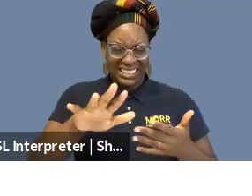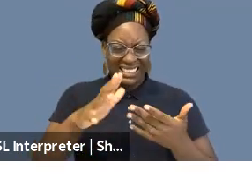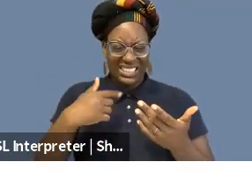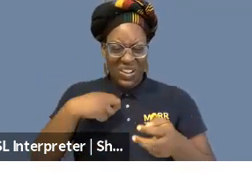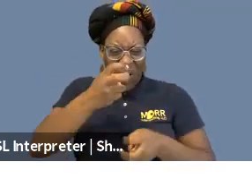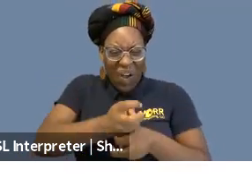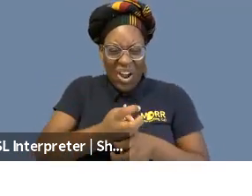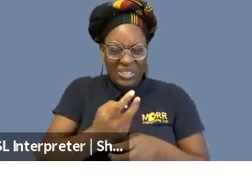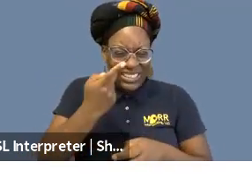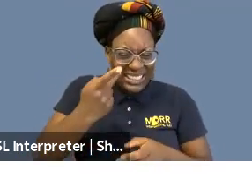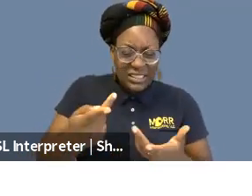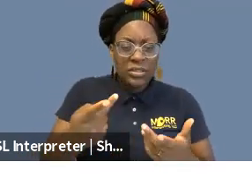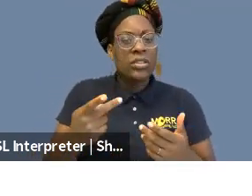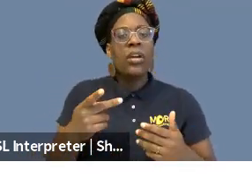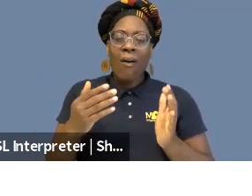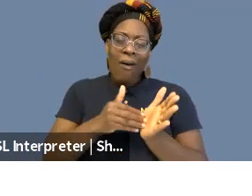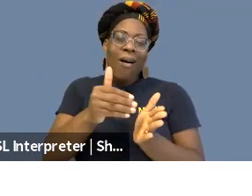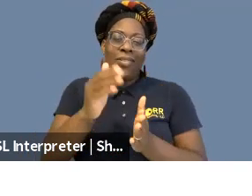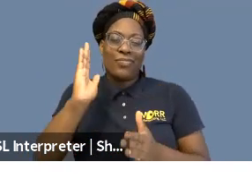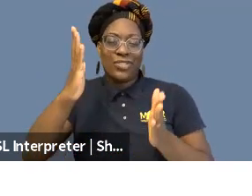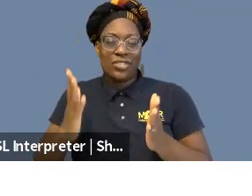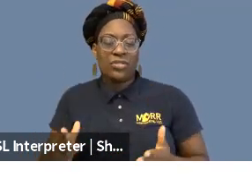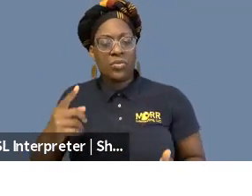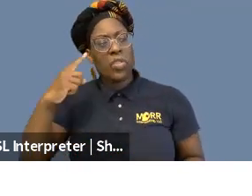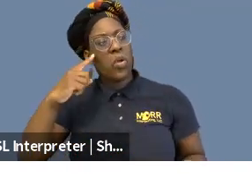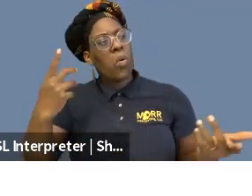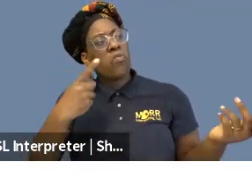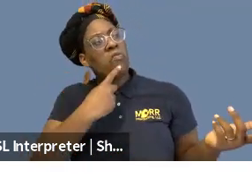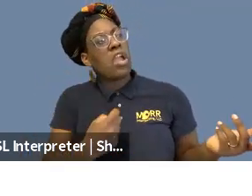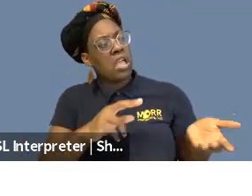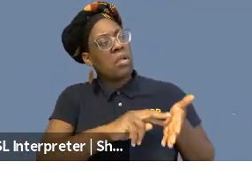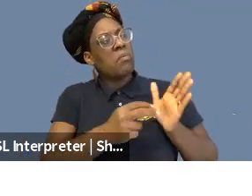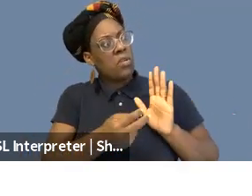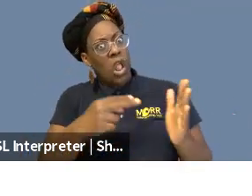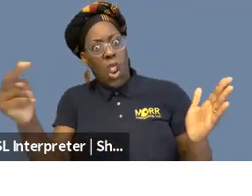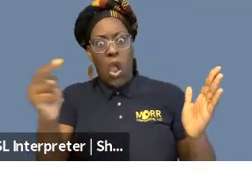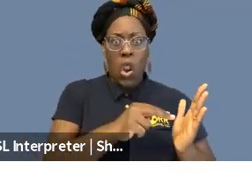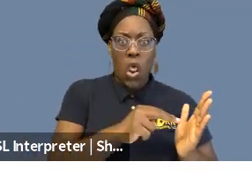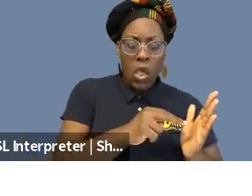backgrounds that are blue, but blue and red are of similar intensity (saturation),